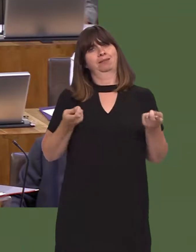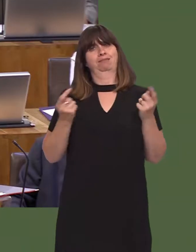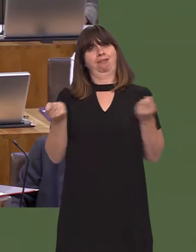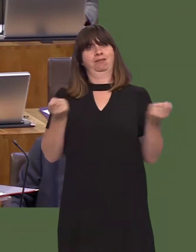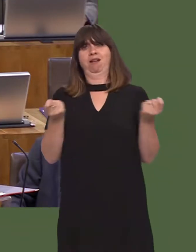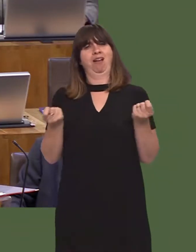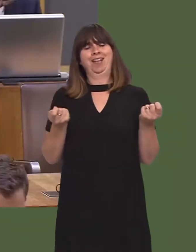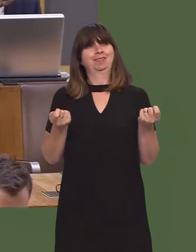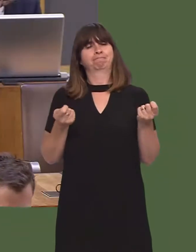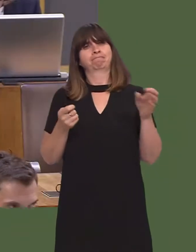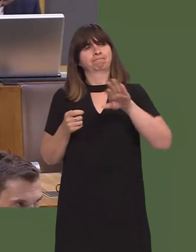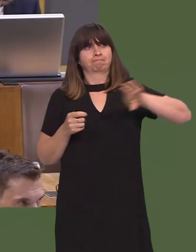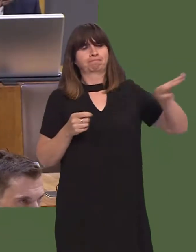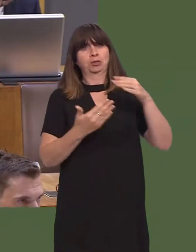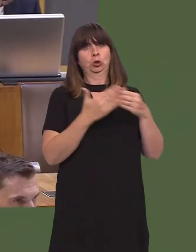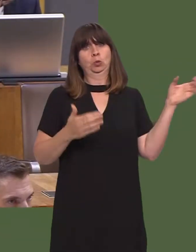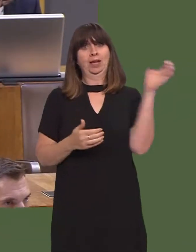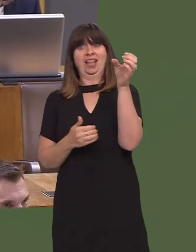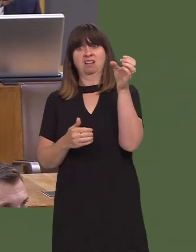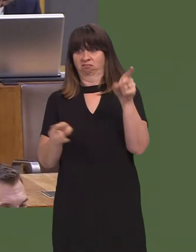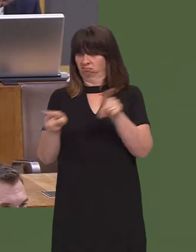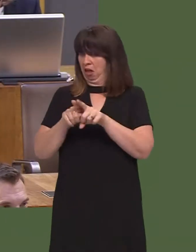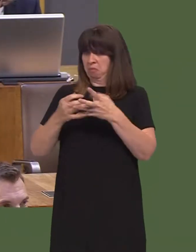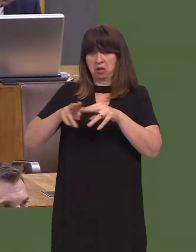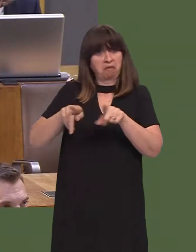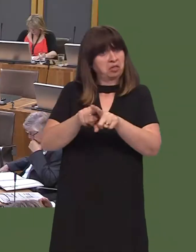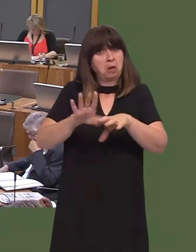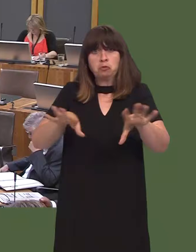in the way that people would have expected. It is there now, and itís fantastic to see